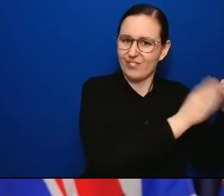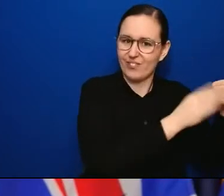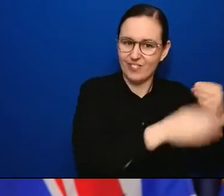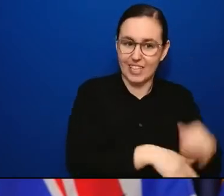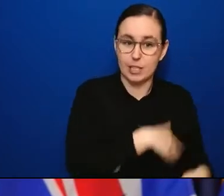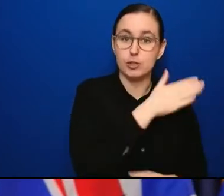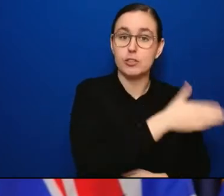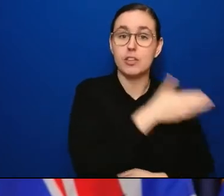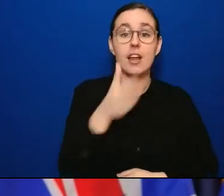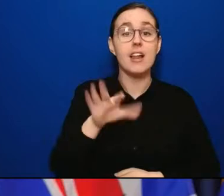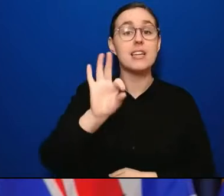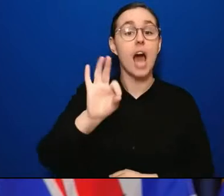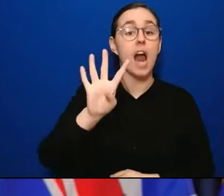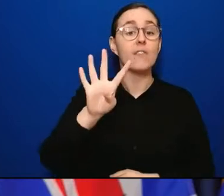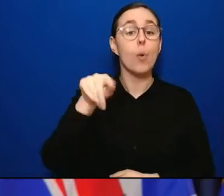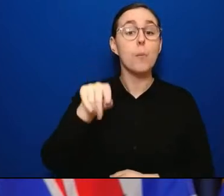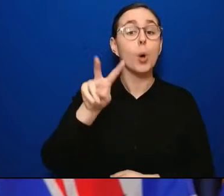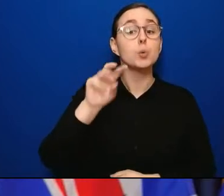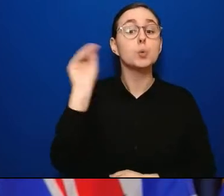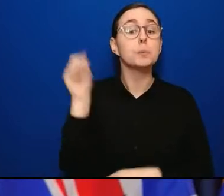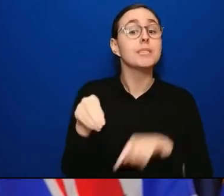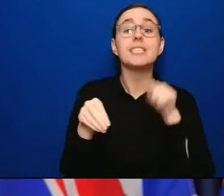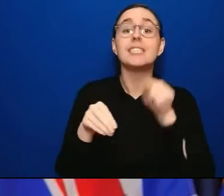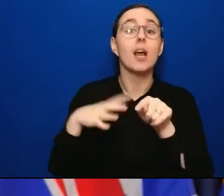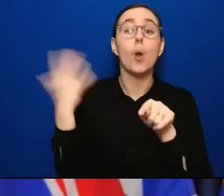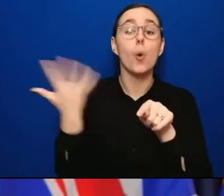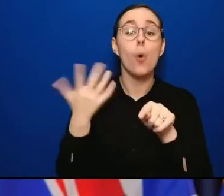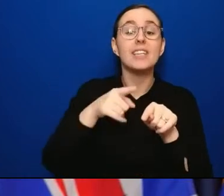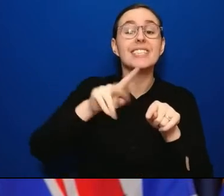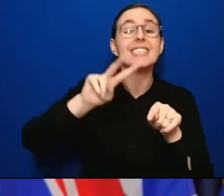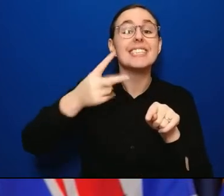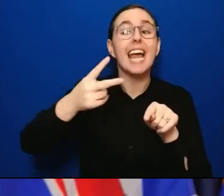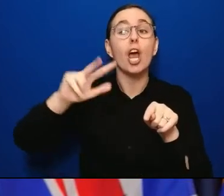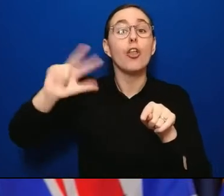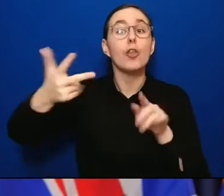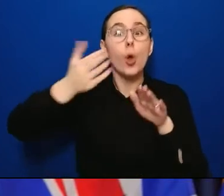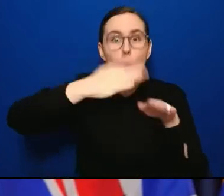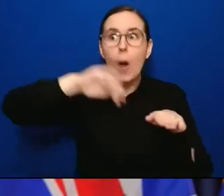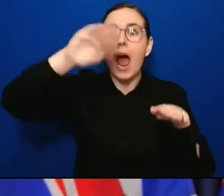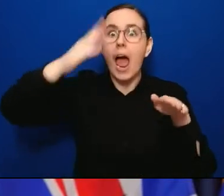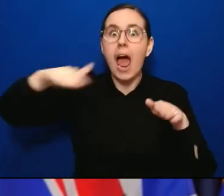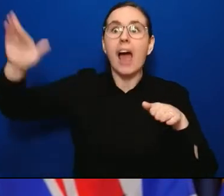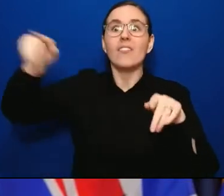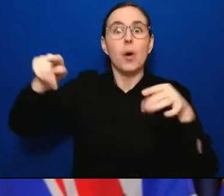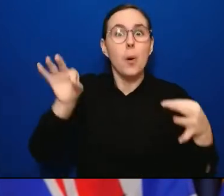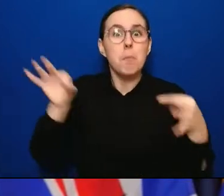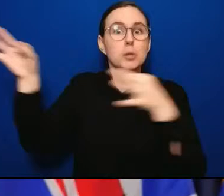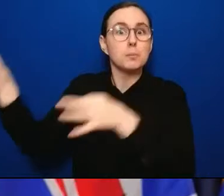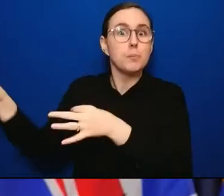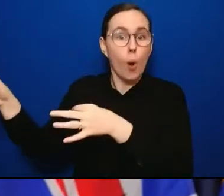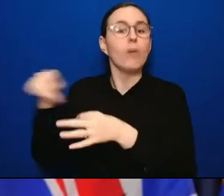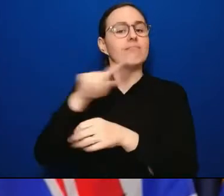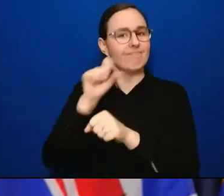94.2% of patients whose surgery was postponed and weighs two and three have had their surgeries.